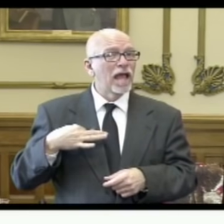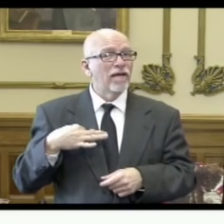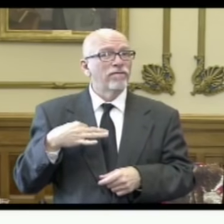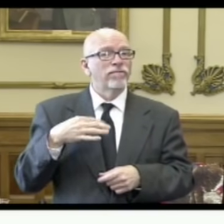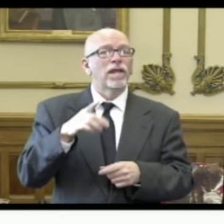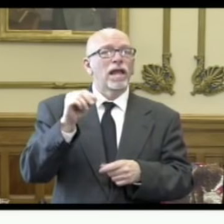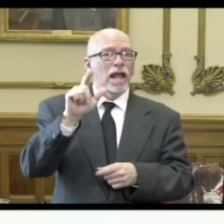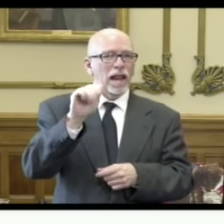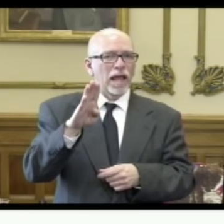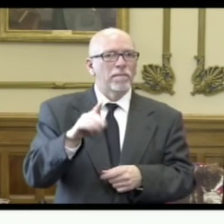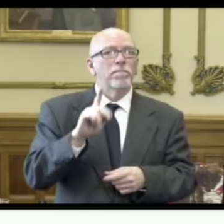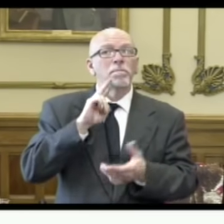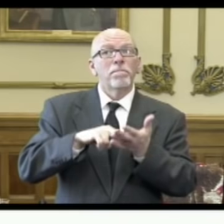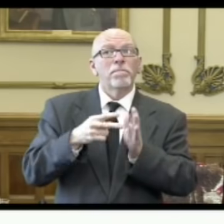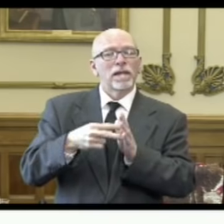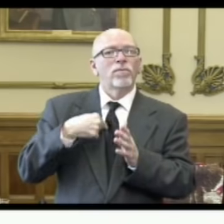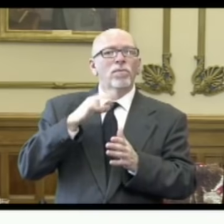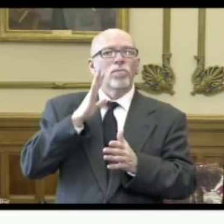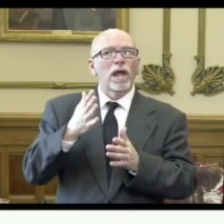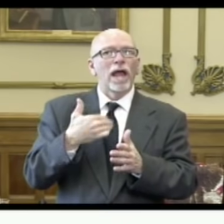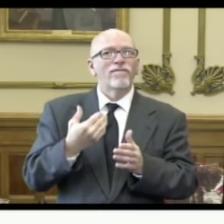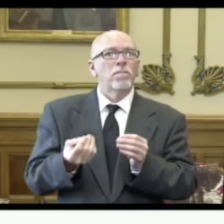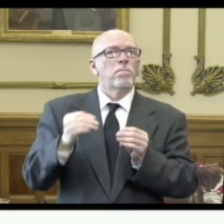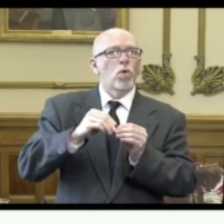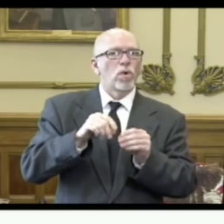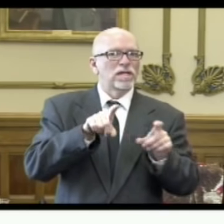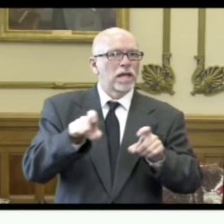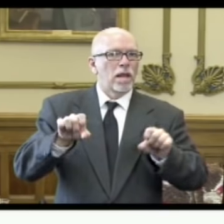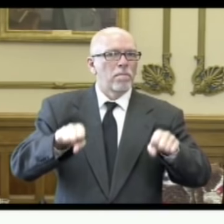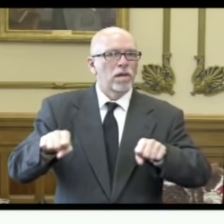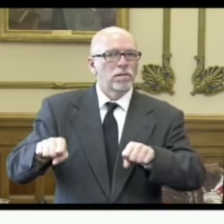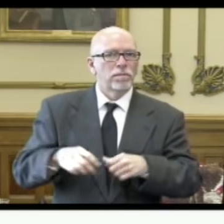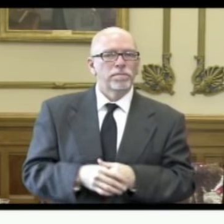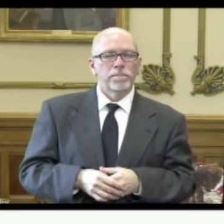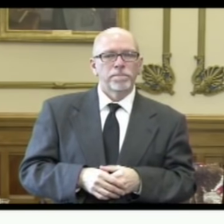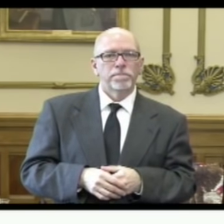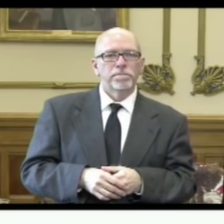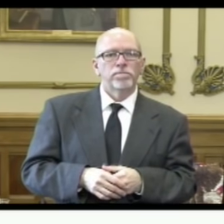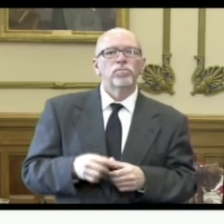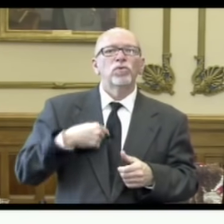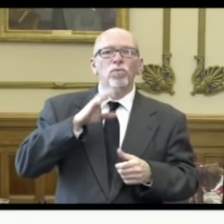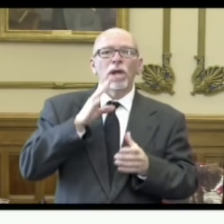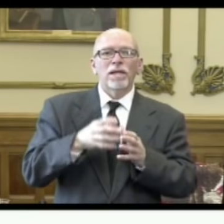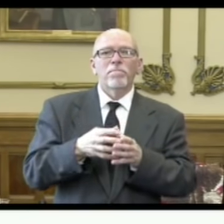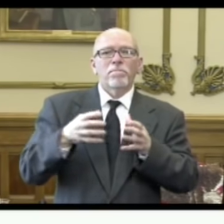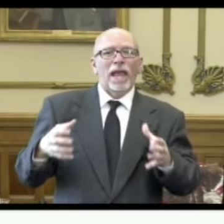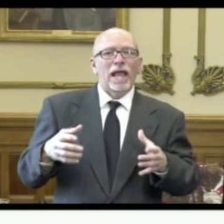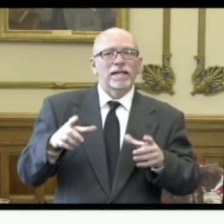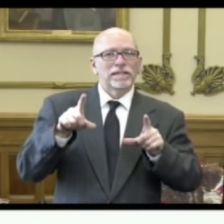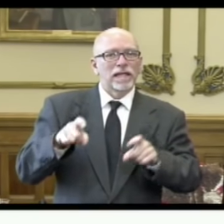IDENTIFIED HOTSPOTS. OFTEN WILL BE PROVIDING THEIR OWN SUPPLIES PPE TESTING KITS STAFFING AND LAB WHICH WILL